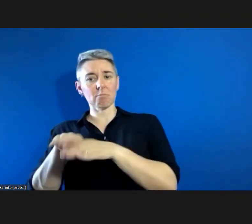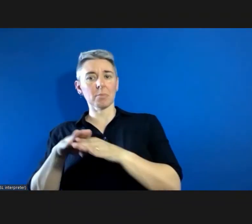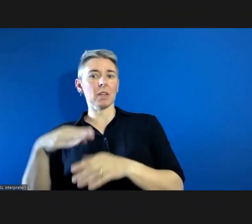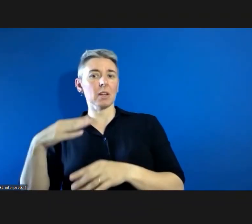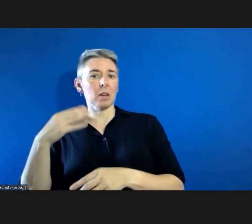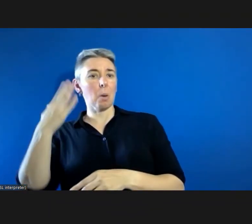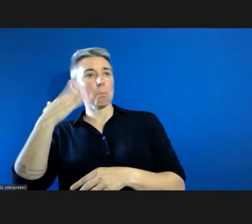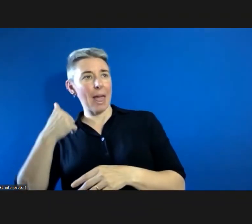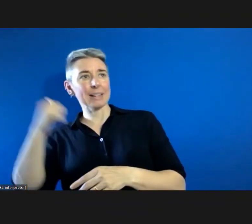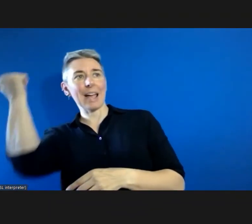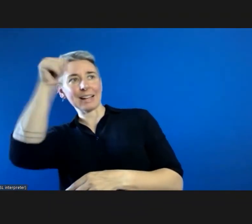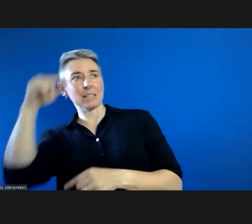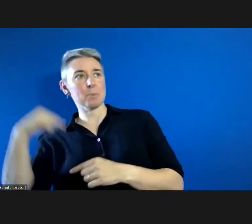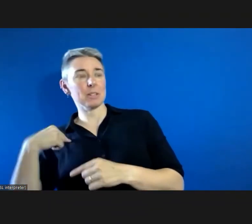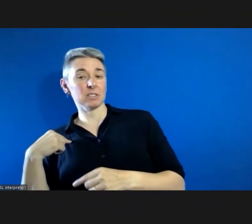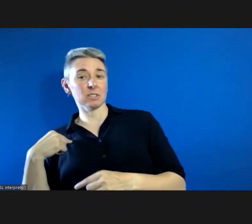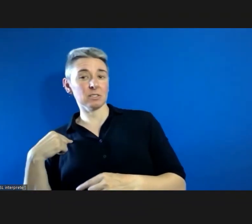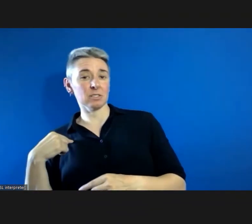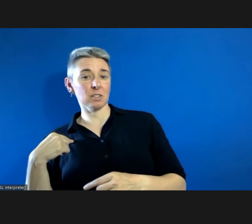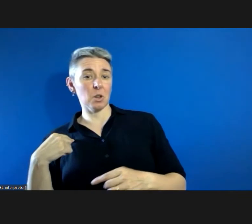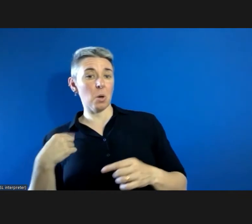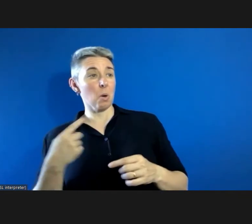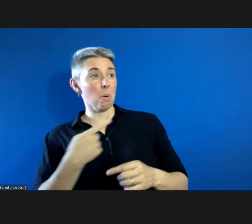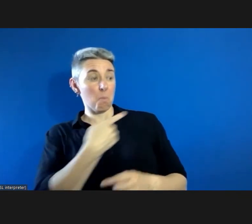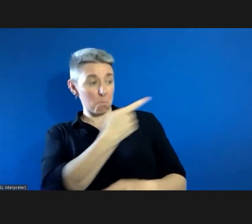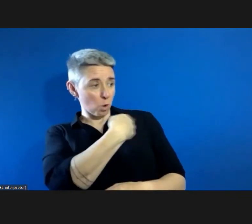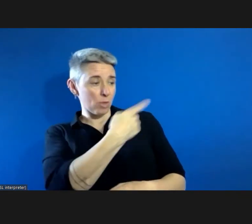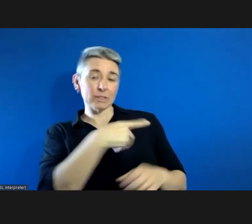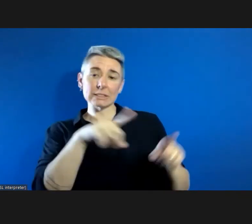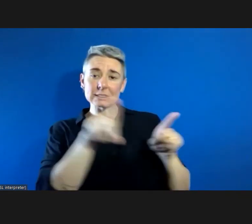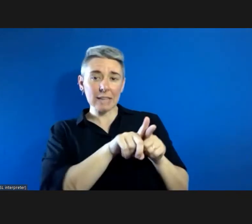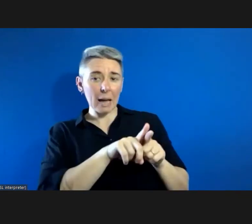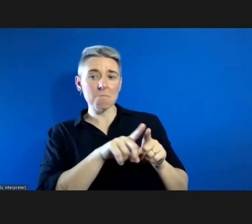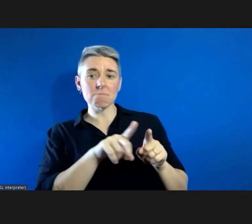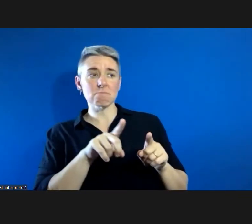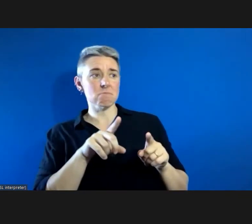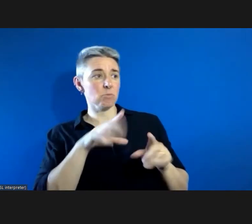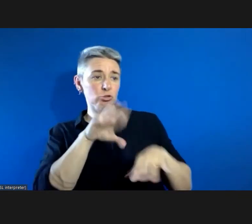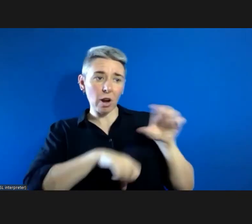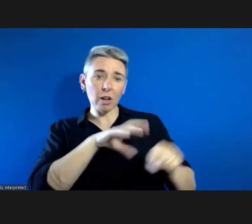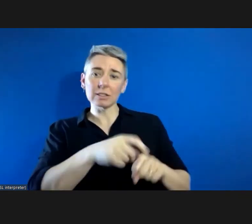we come off the same estates, we went to the same schools, and got bashed up by the same old bill.